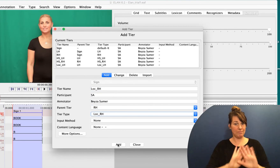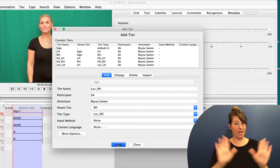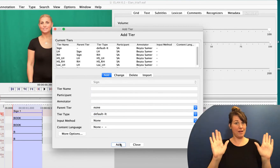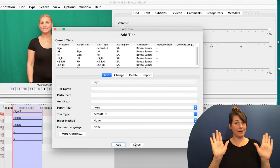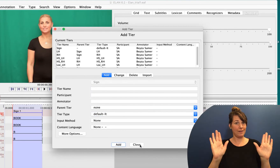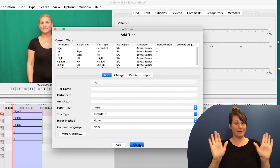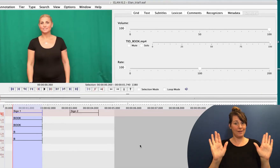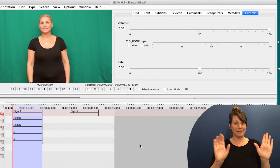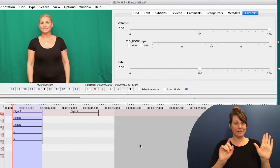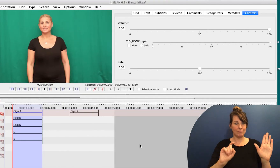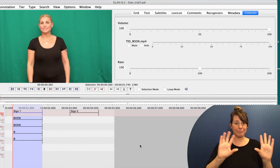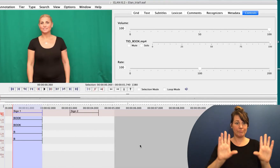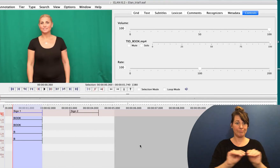And I do "Add" and I do "Close".